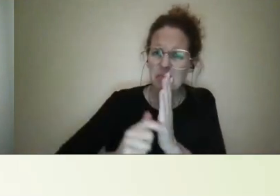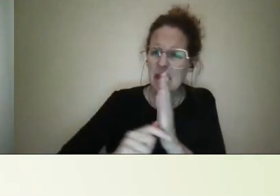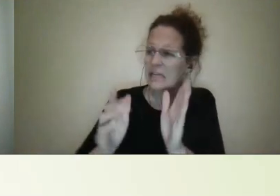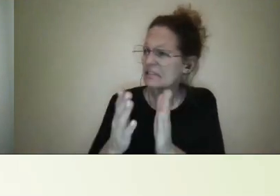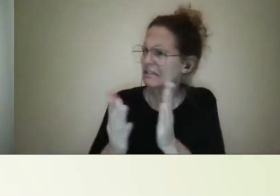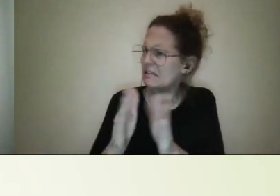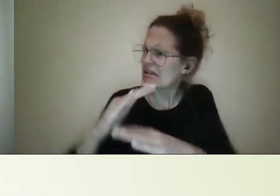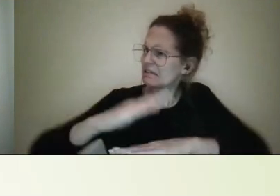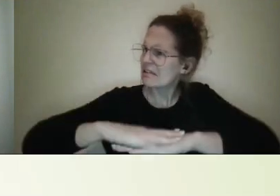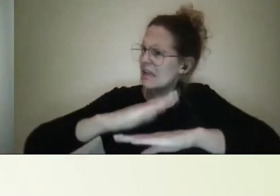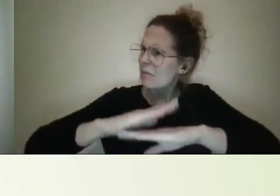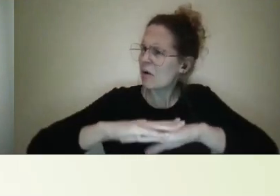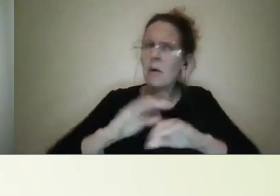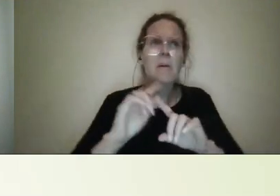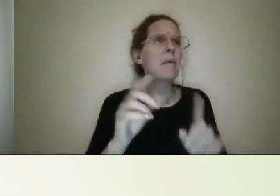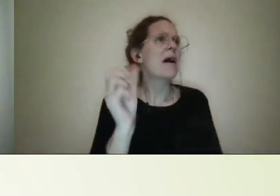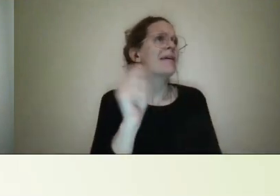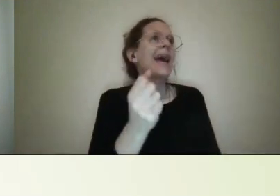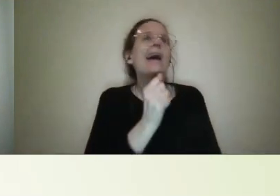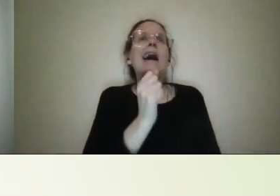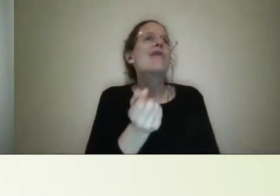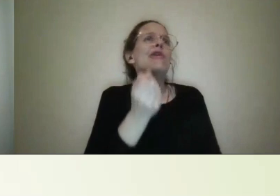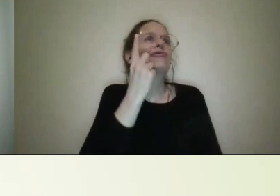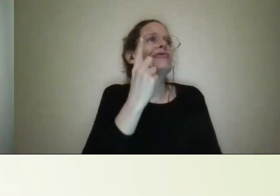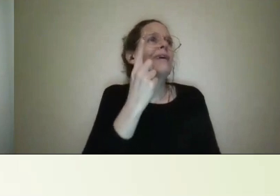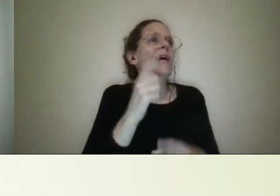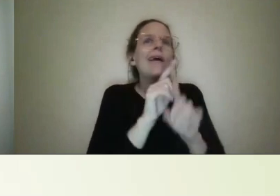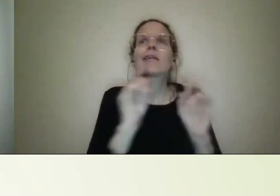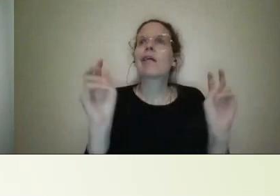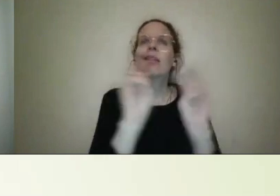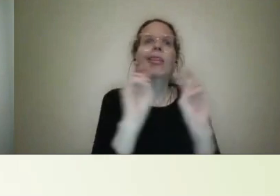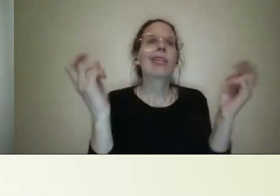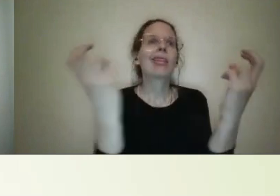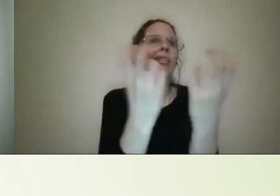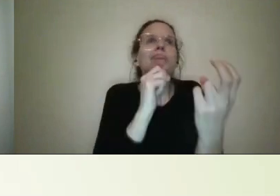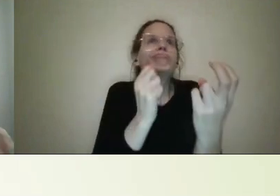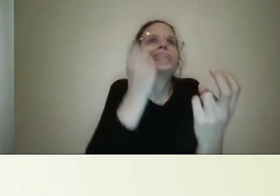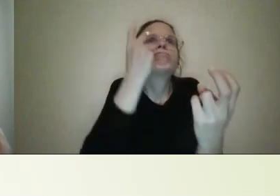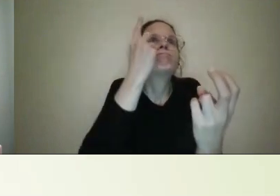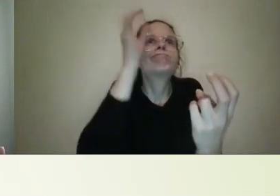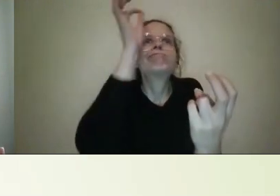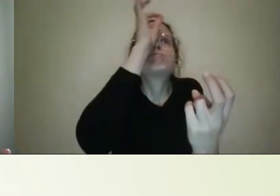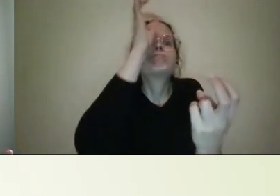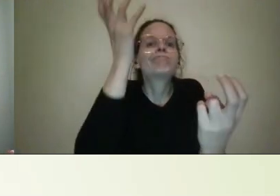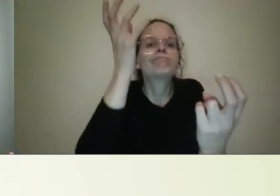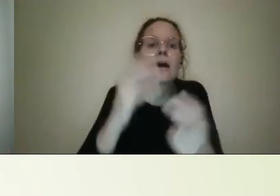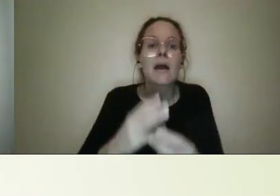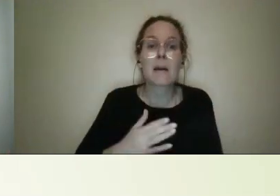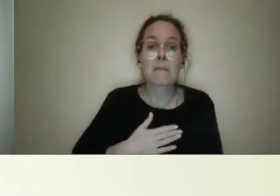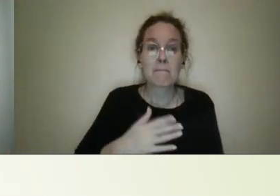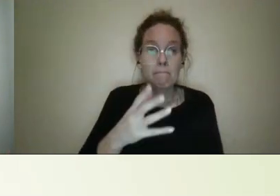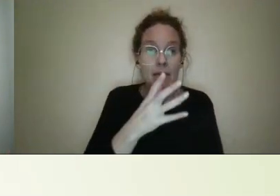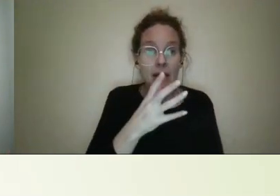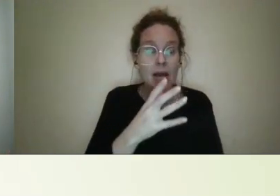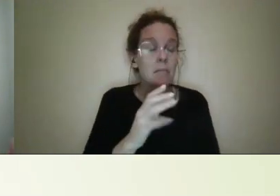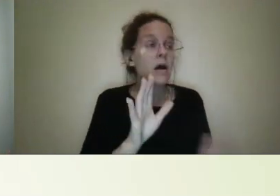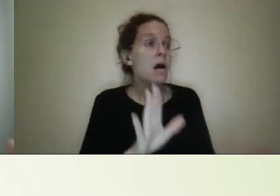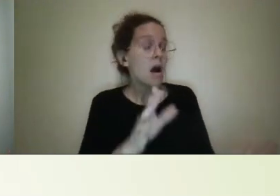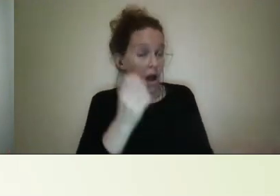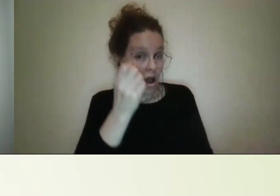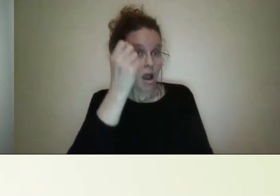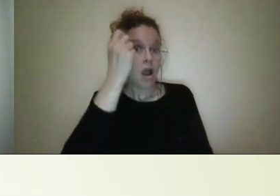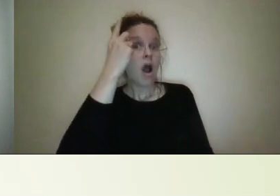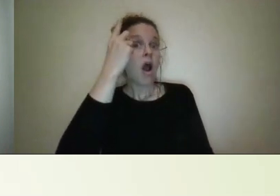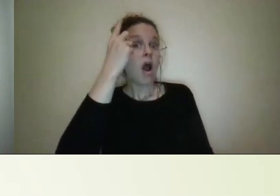going on at the table." And it dawned on her that, oh my goodness! Okay, so then she removed the